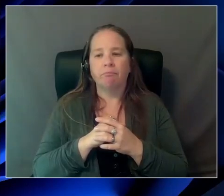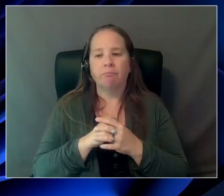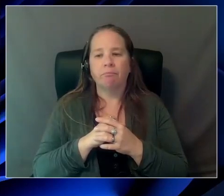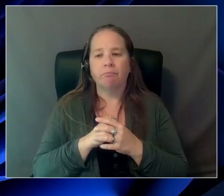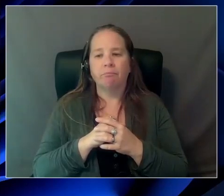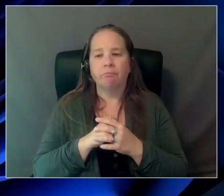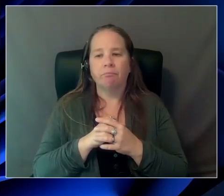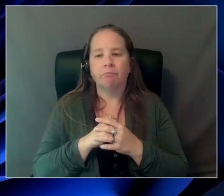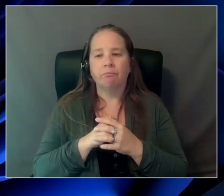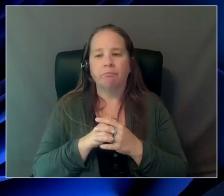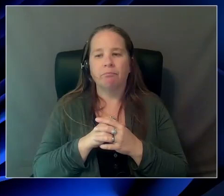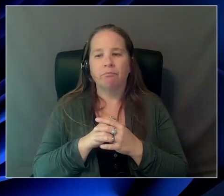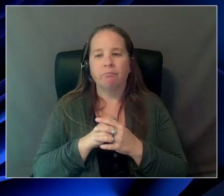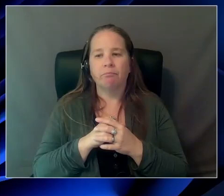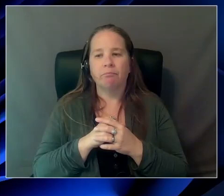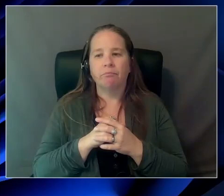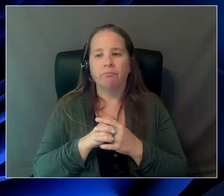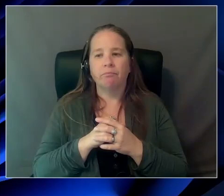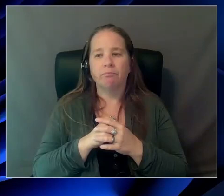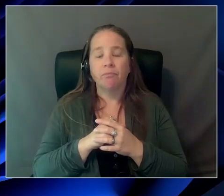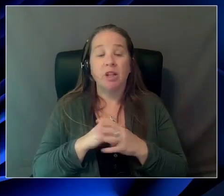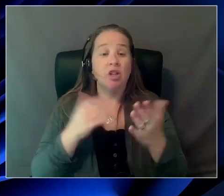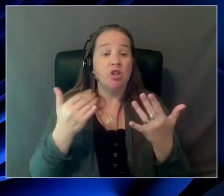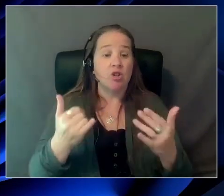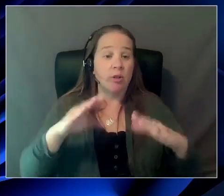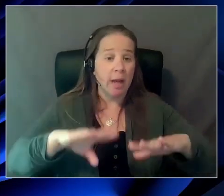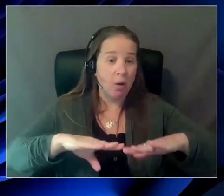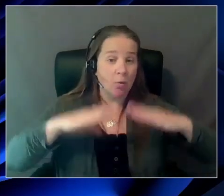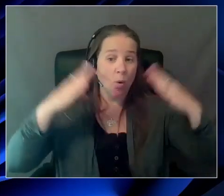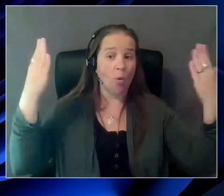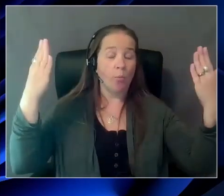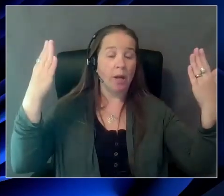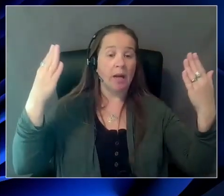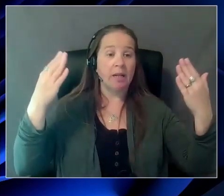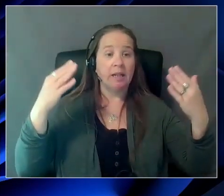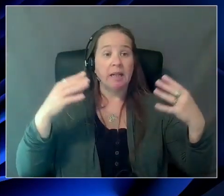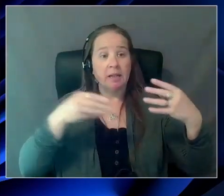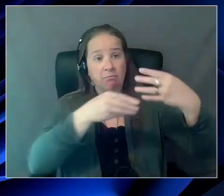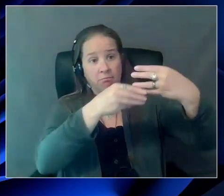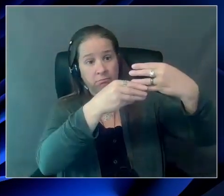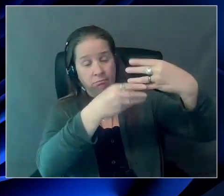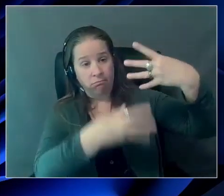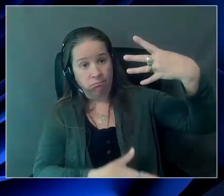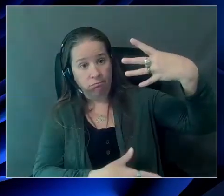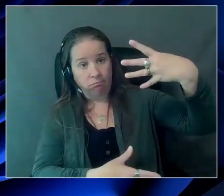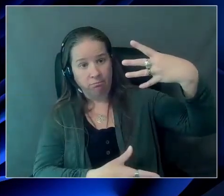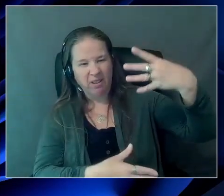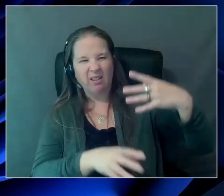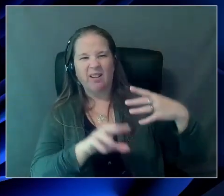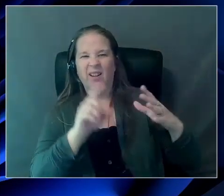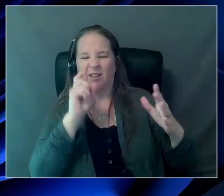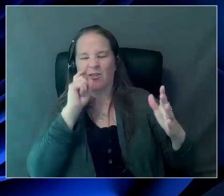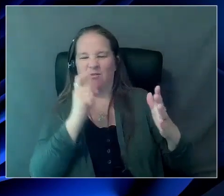And teams has opened and now I'm in the chat list in teams that might be more familiar with others.